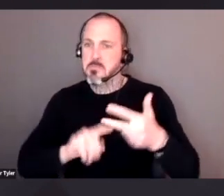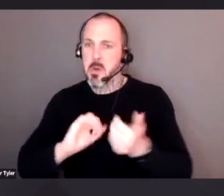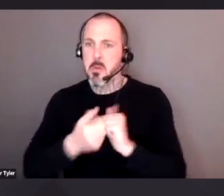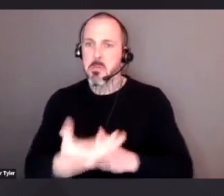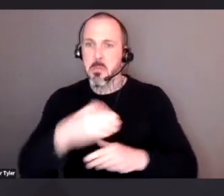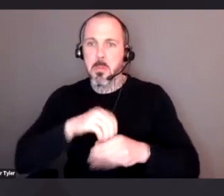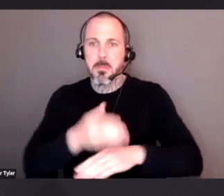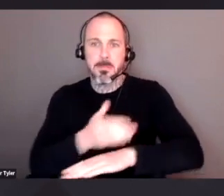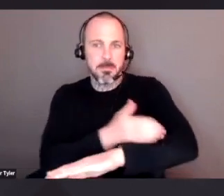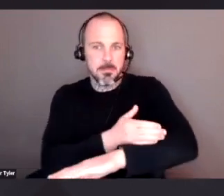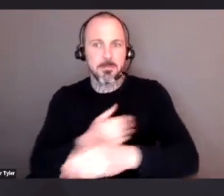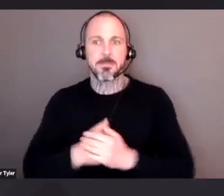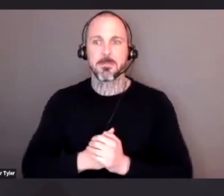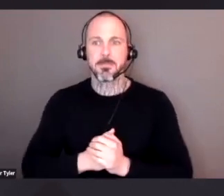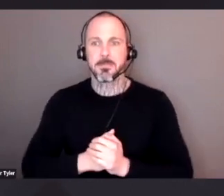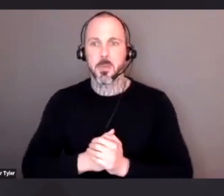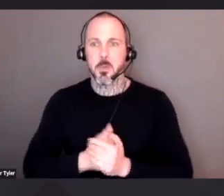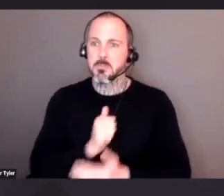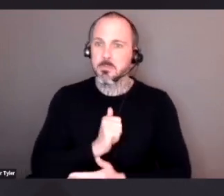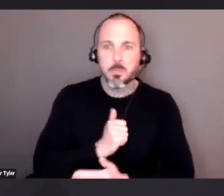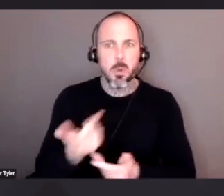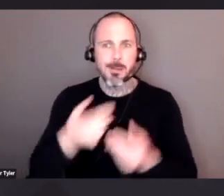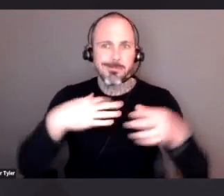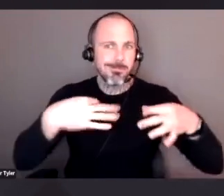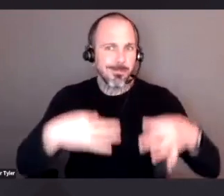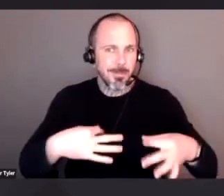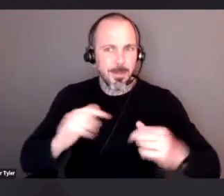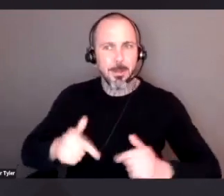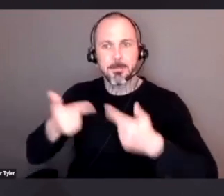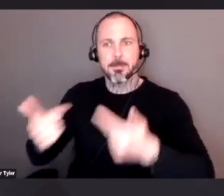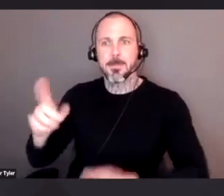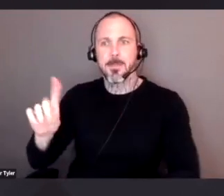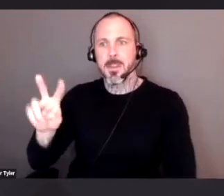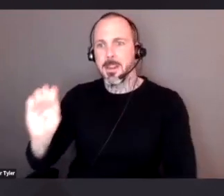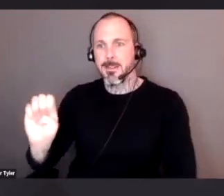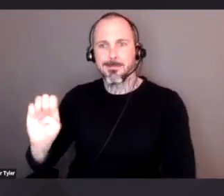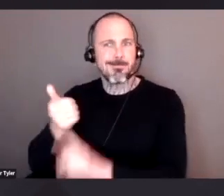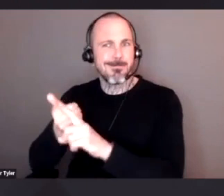Last but not least, we will review some additional complimentary resources